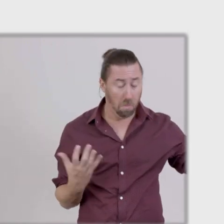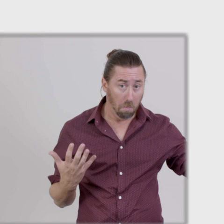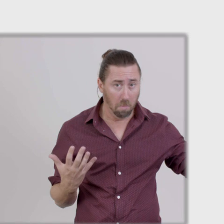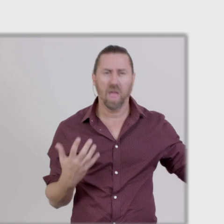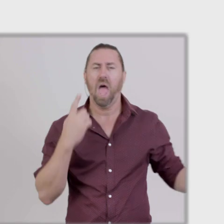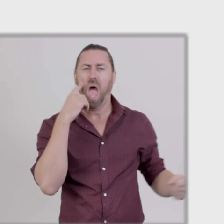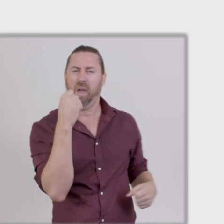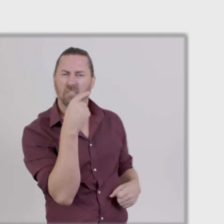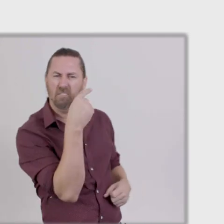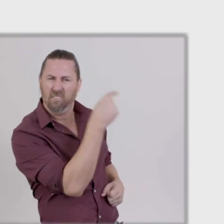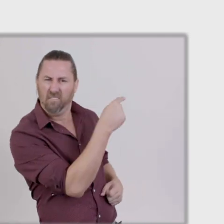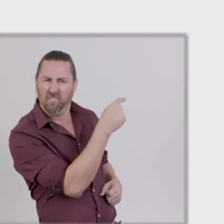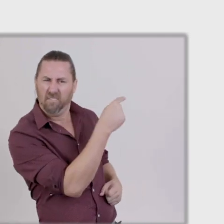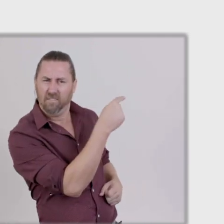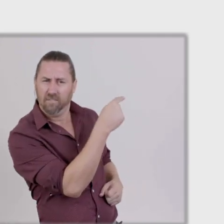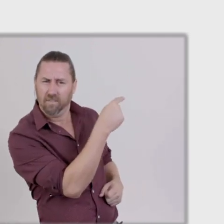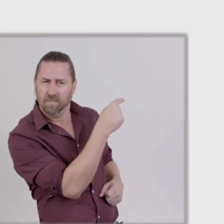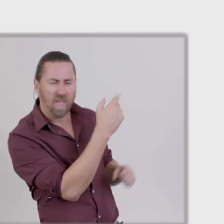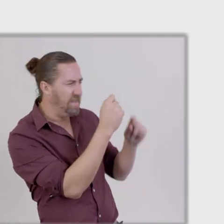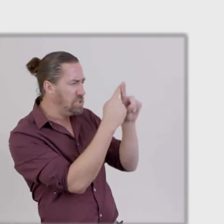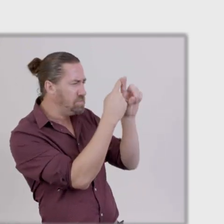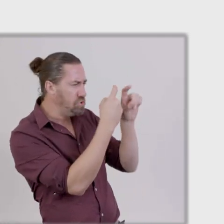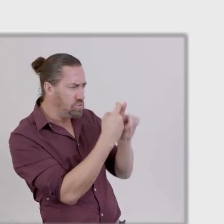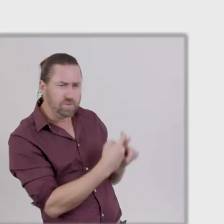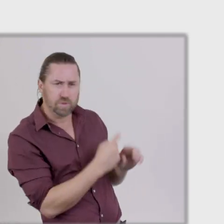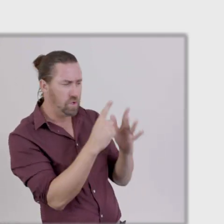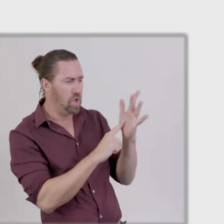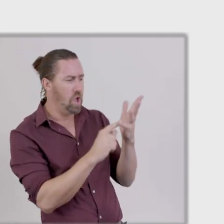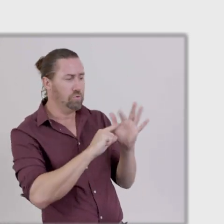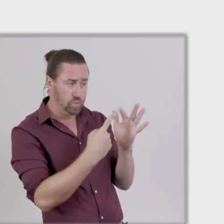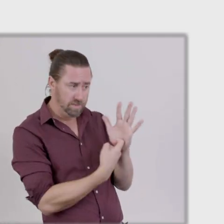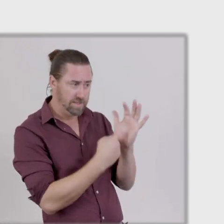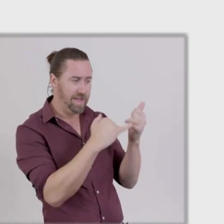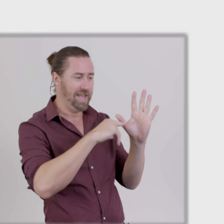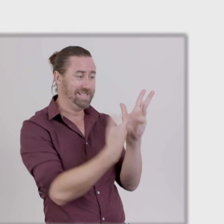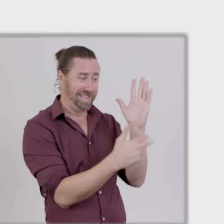Notice the asterisk next to the number listed by Jupiter, Saturn, Uranus, and Neptune.